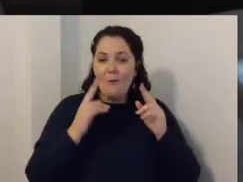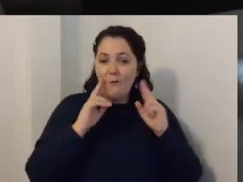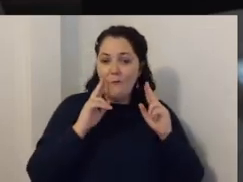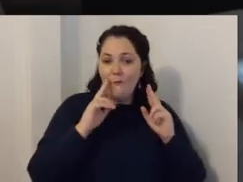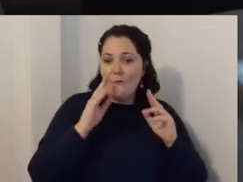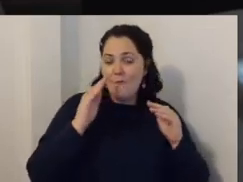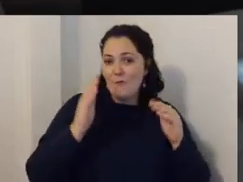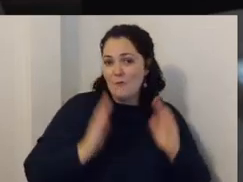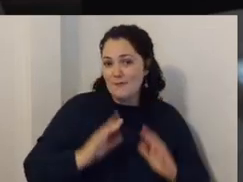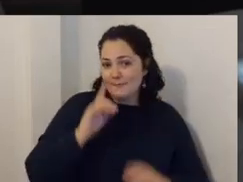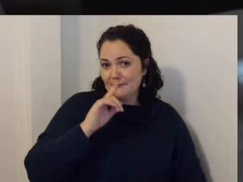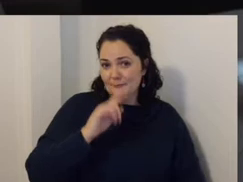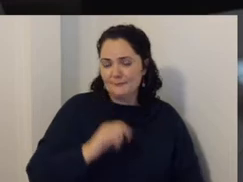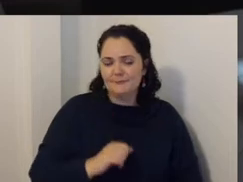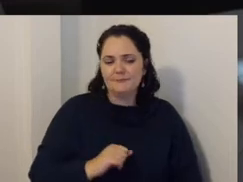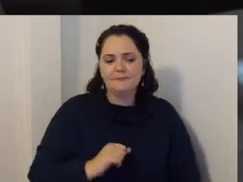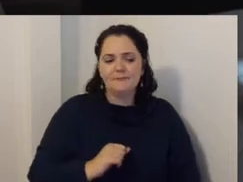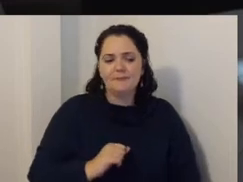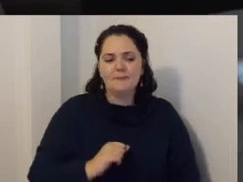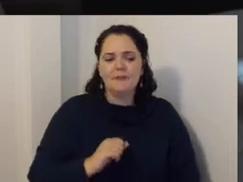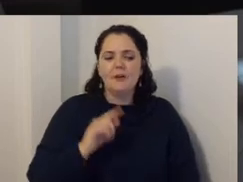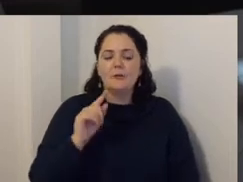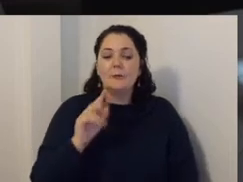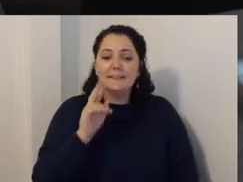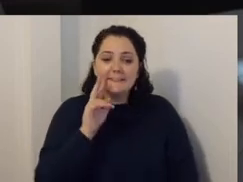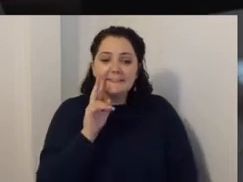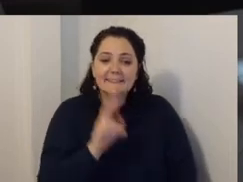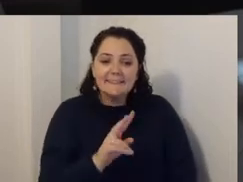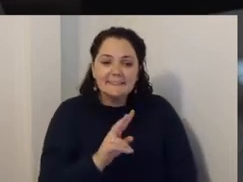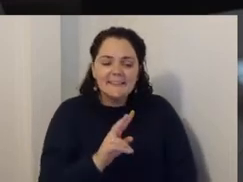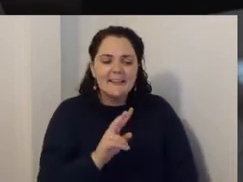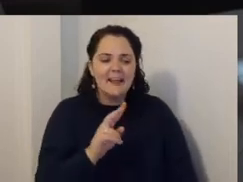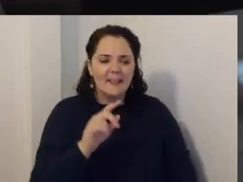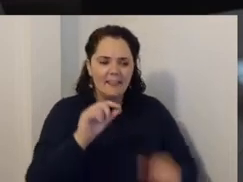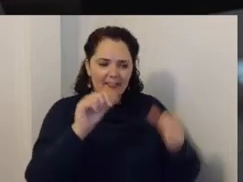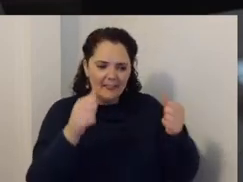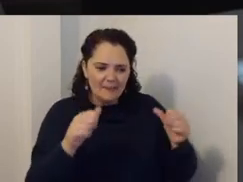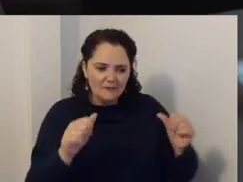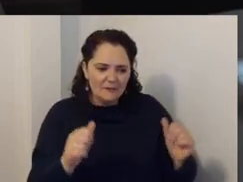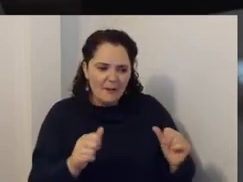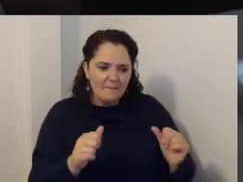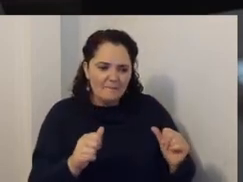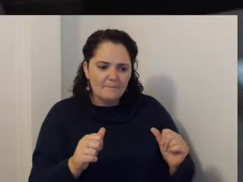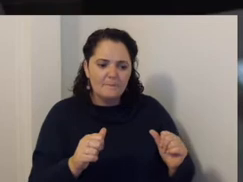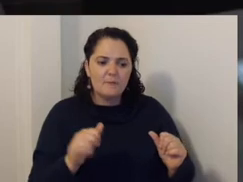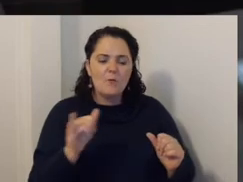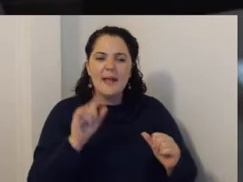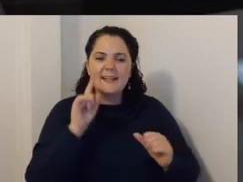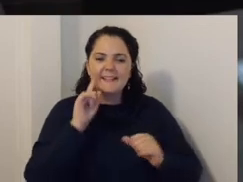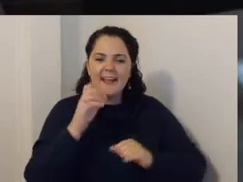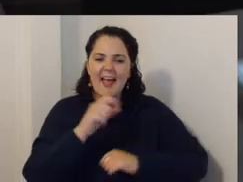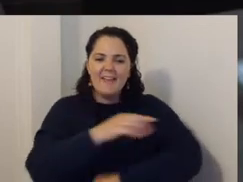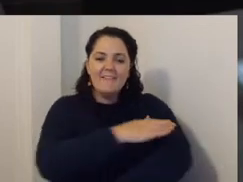but you will see shapes, you'll quite clearly see the dimple in uh in Rachel's elbow right where the